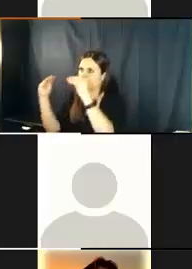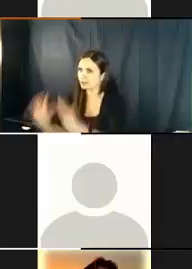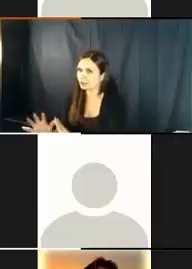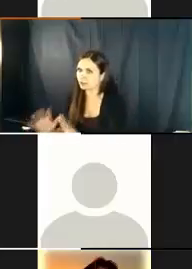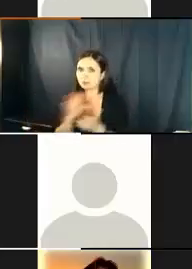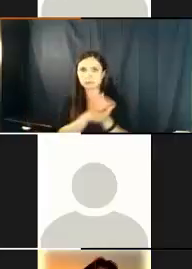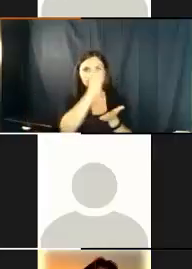Exactly.